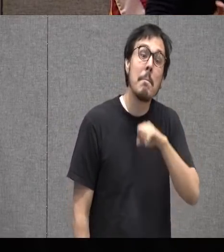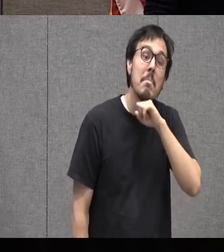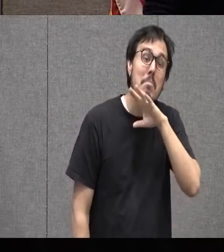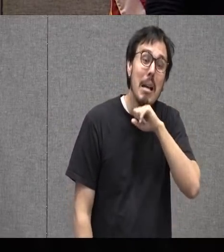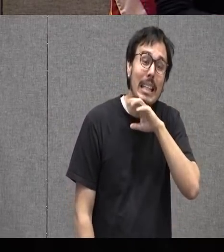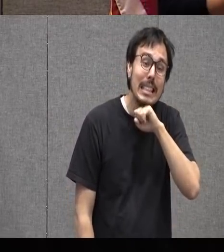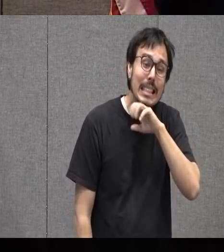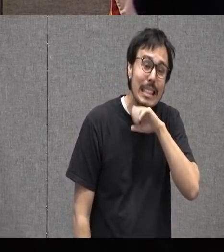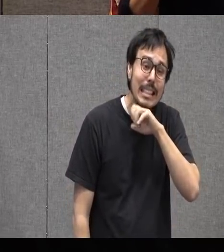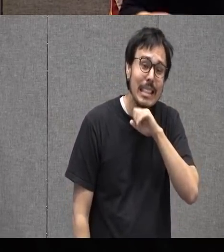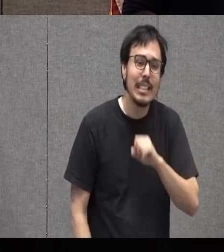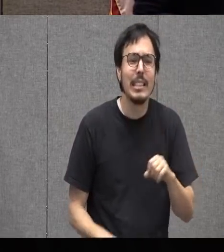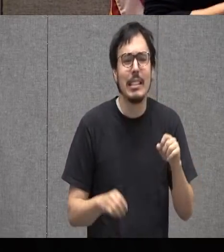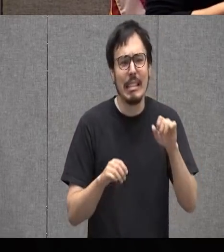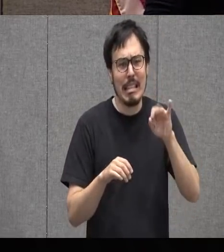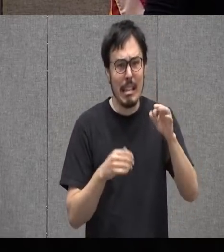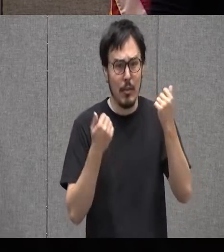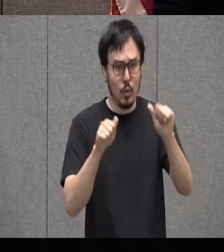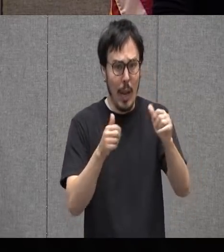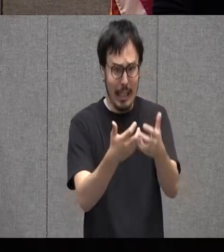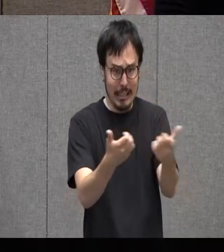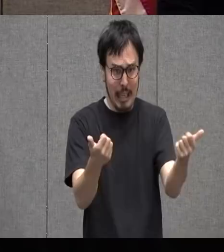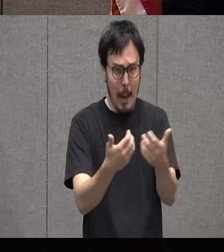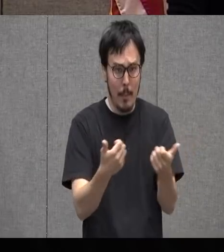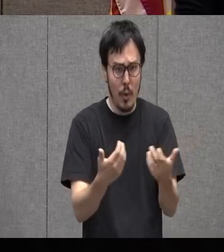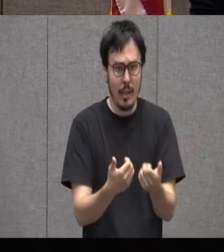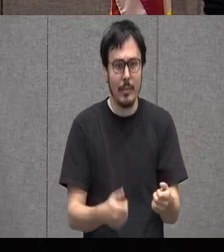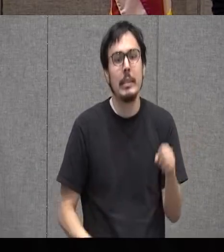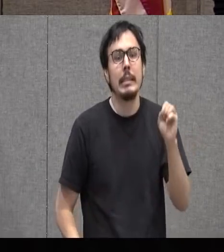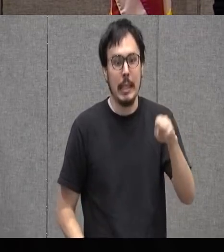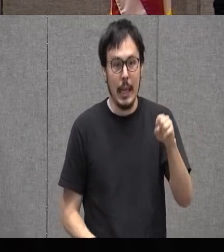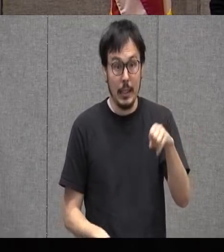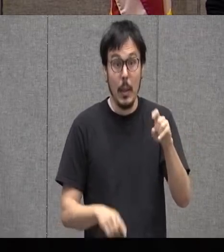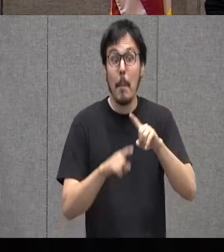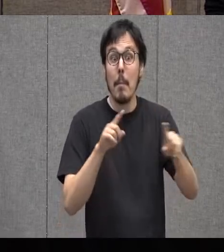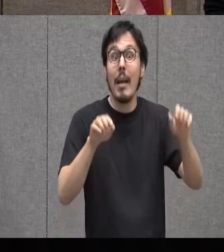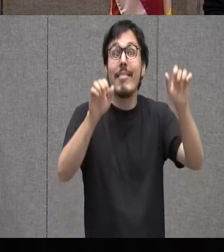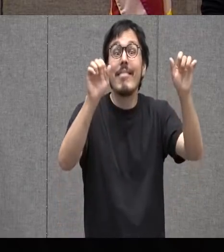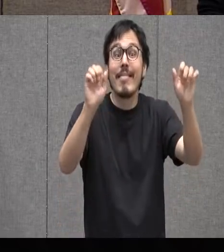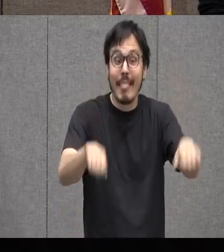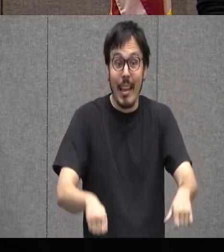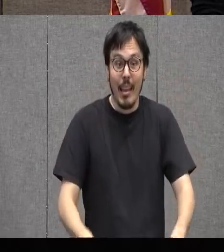but we could get the jelly and the peanut butter back. When we're frying an egg,